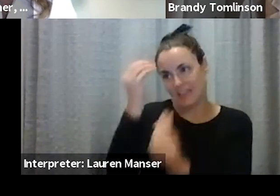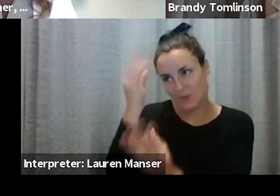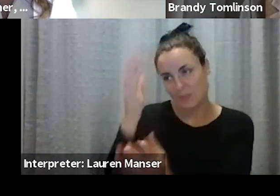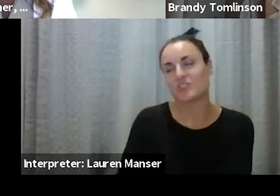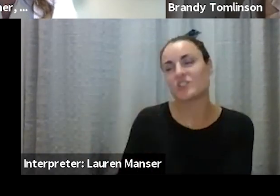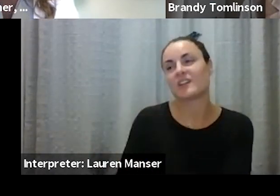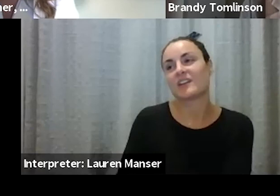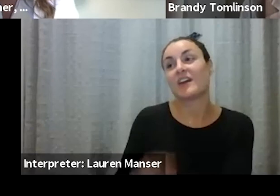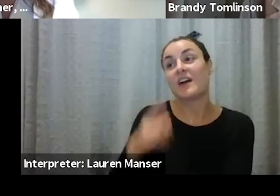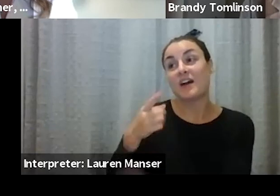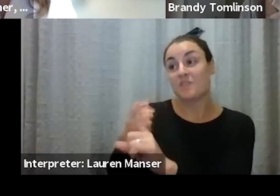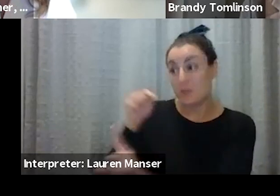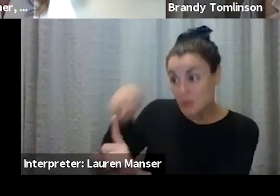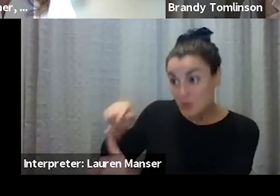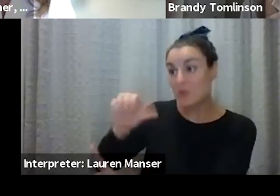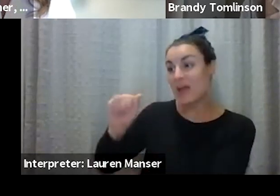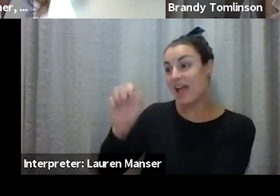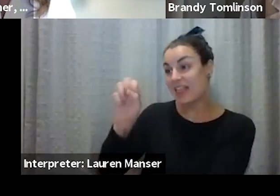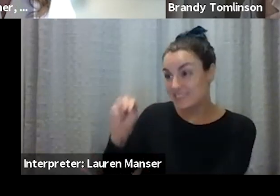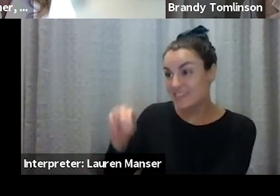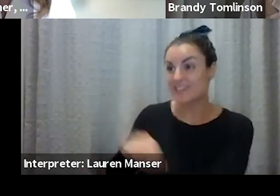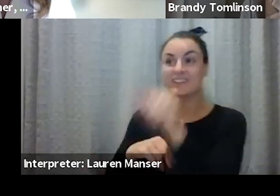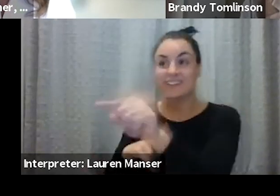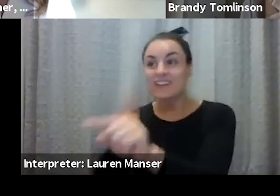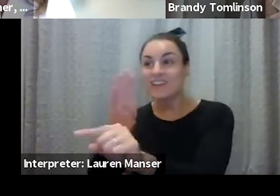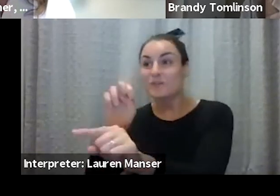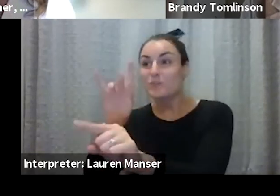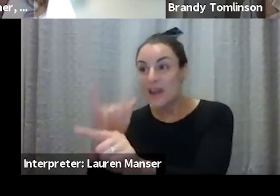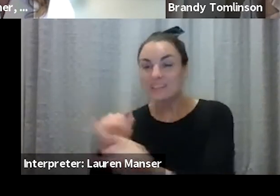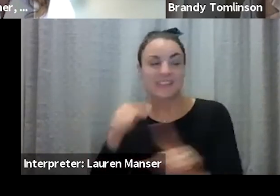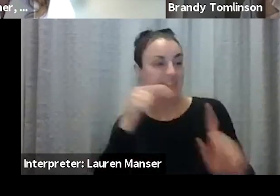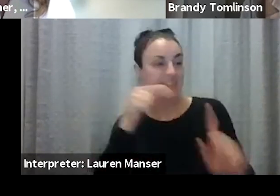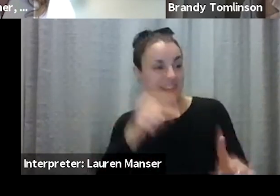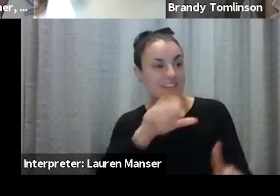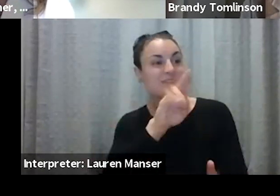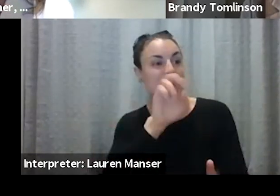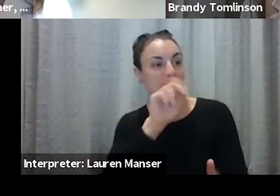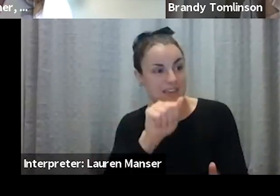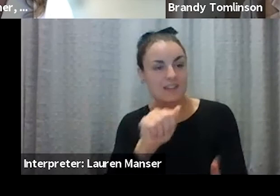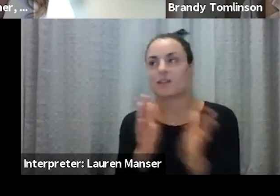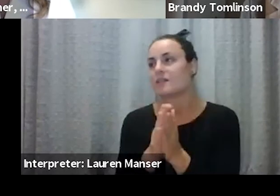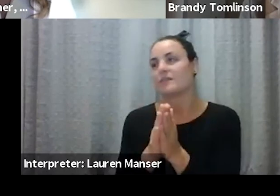but also Brandy and Sabina. All three panels were just fantastic. And as I said, in the beginning,